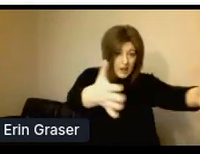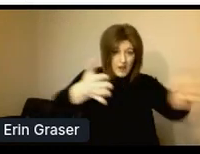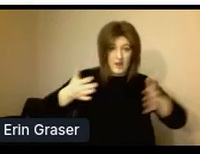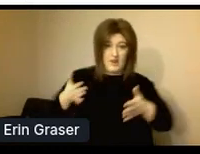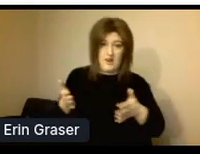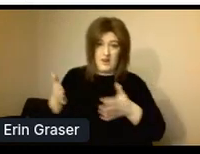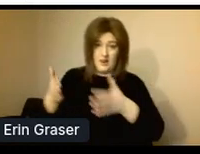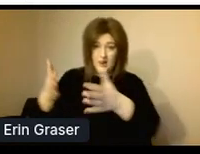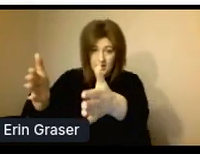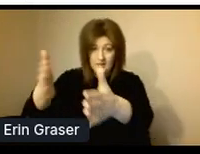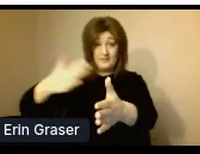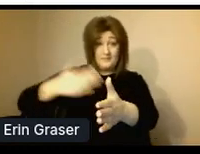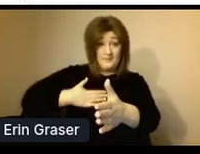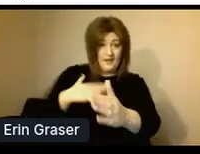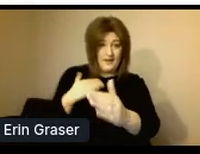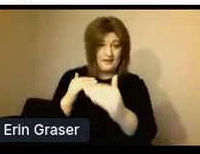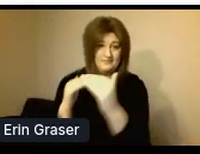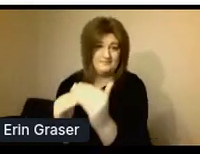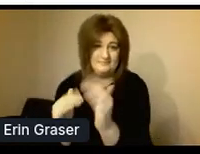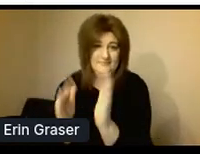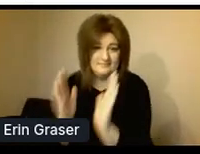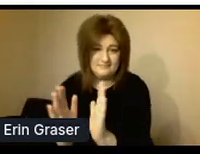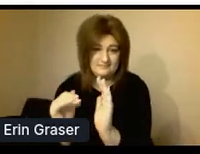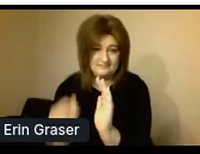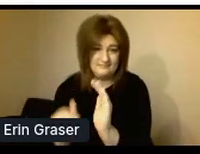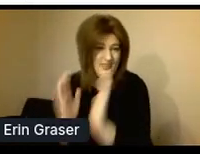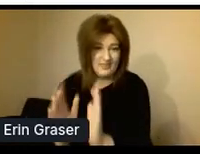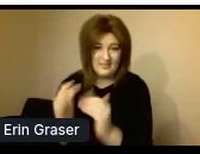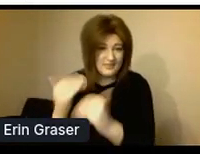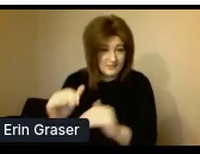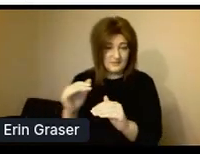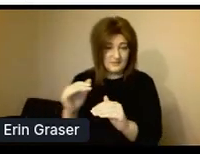So privilege does not mean that you have a lot of money.